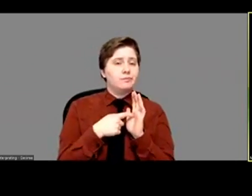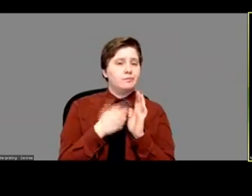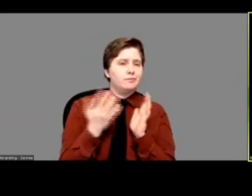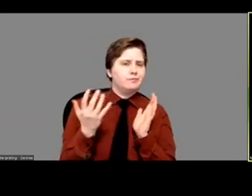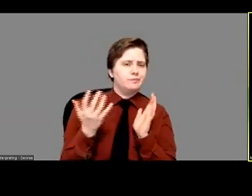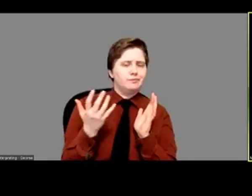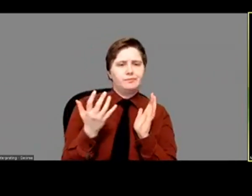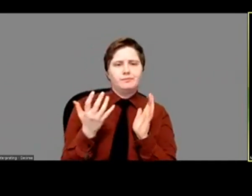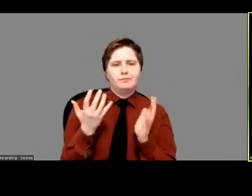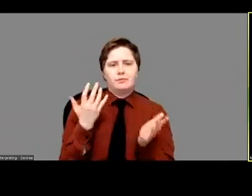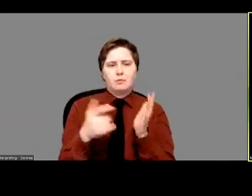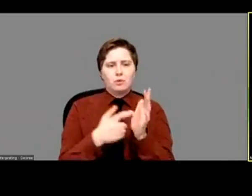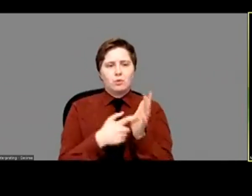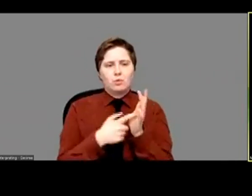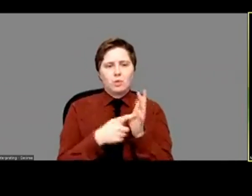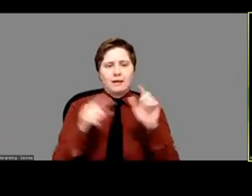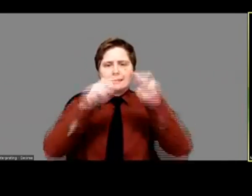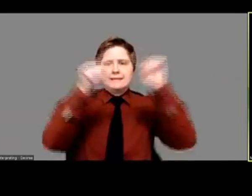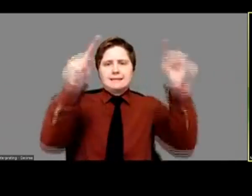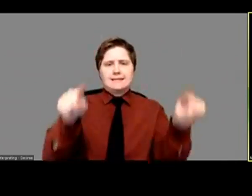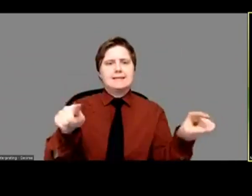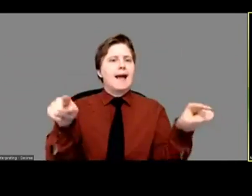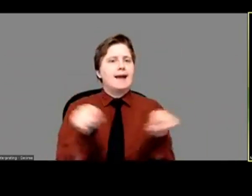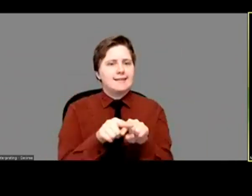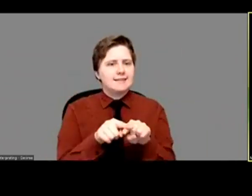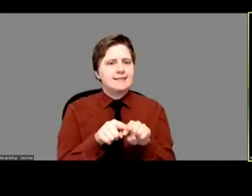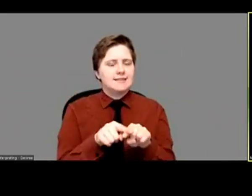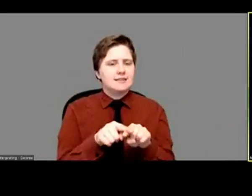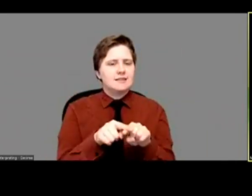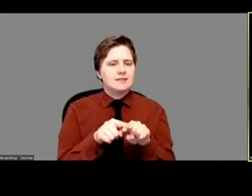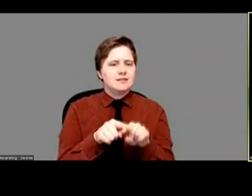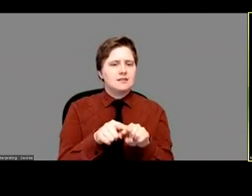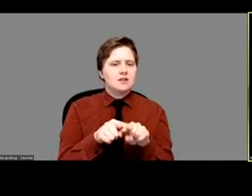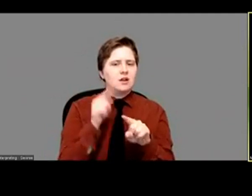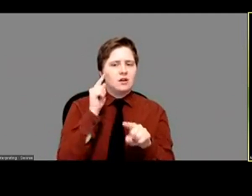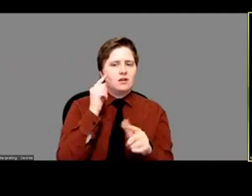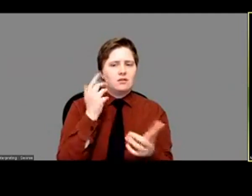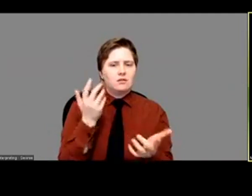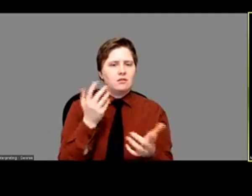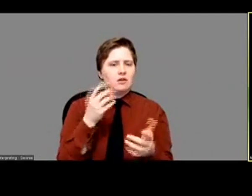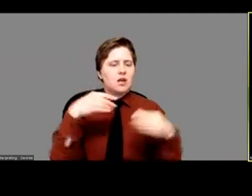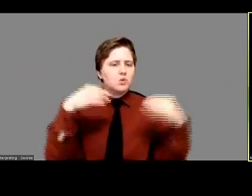Perhaps requiring signage at a retail store.